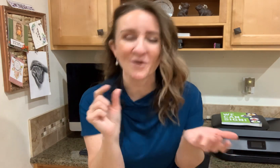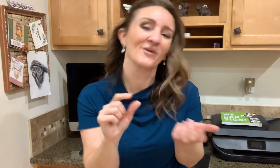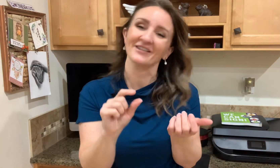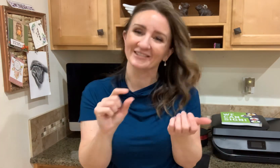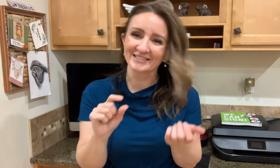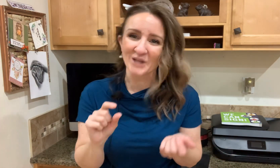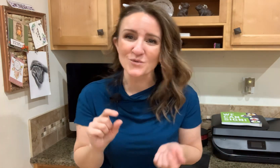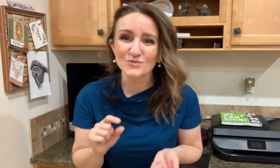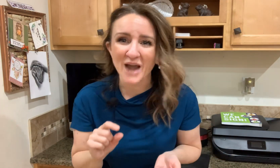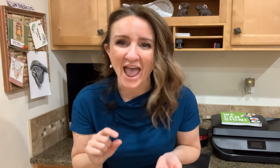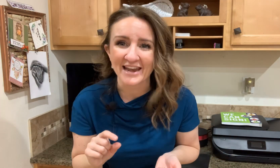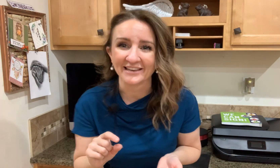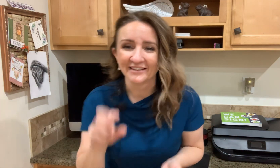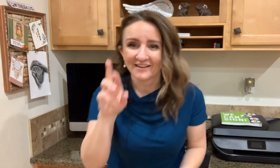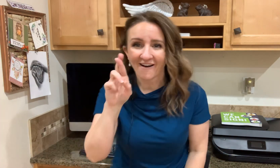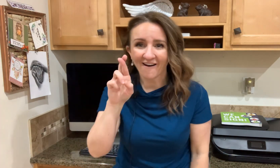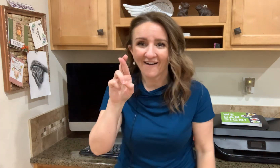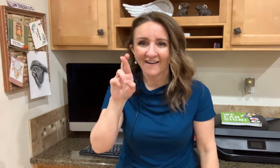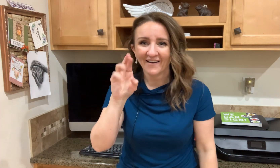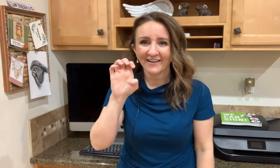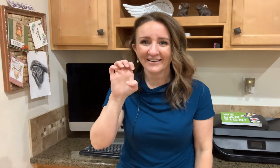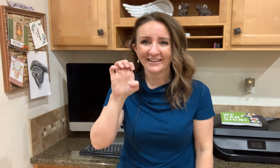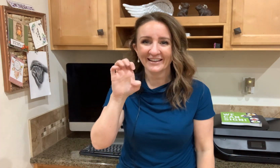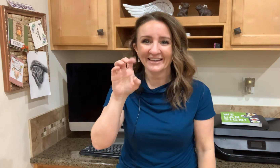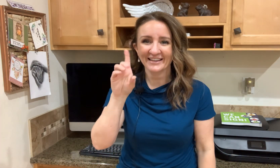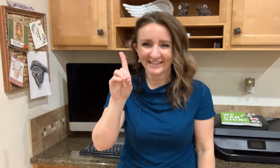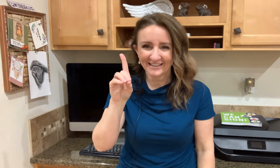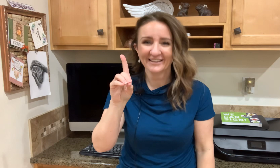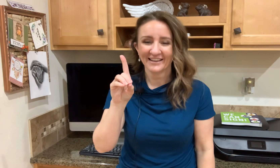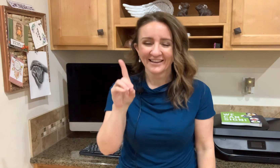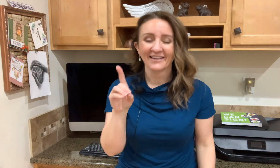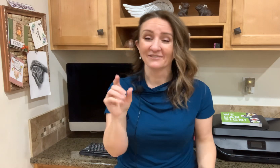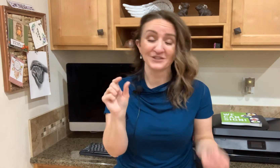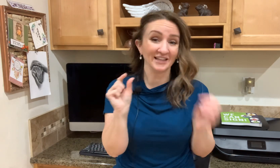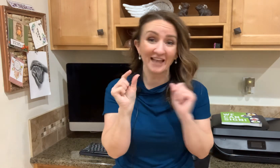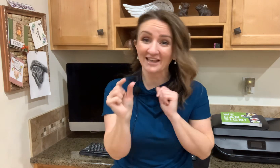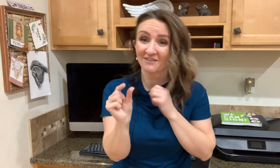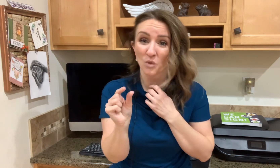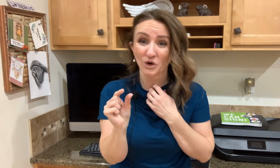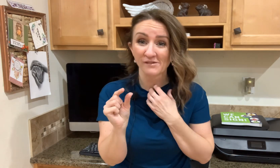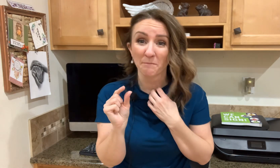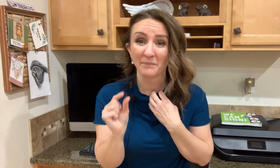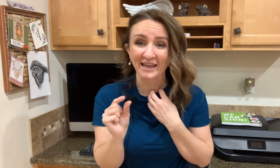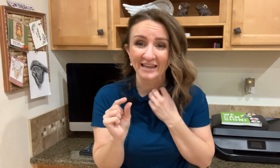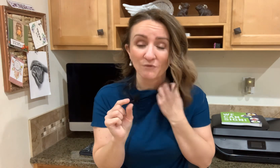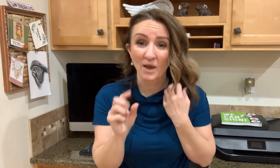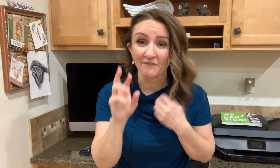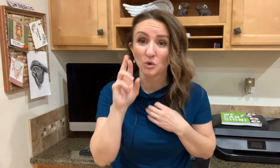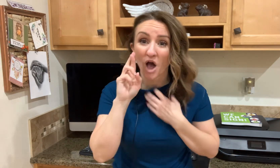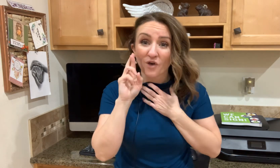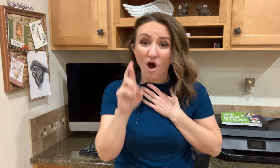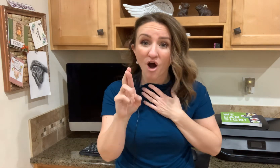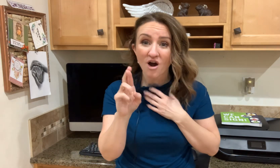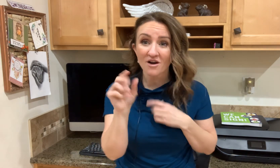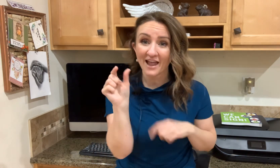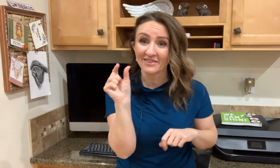the word, so red. The length of a word is a big giveaway. If you got the R, and then